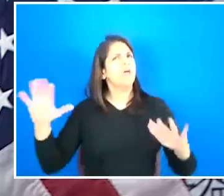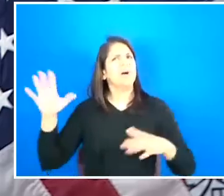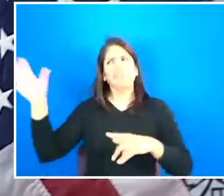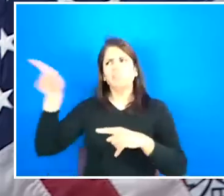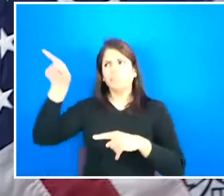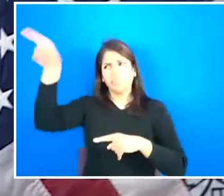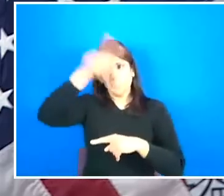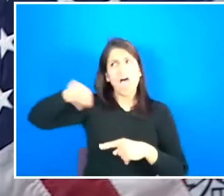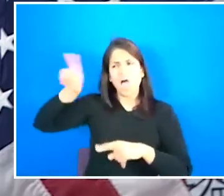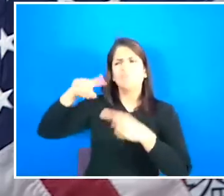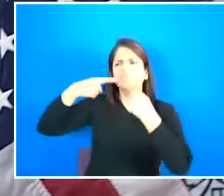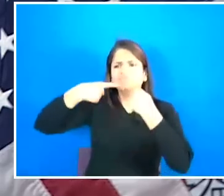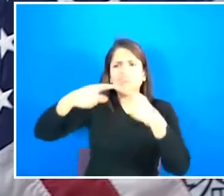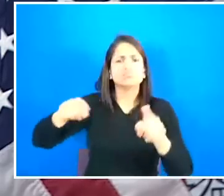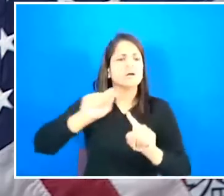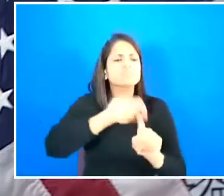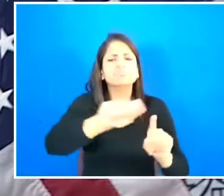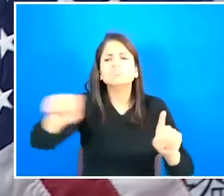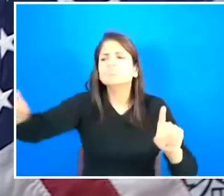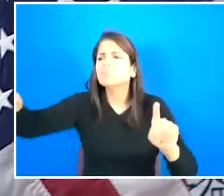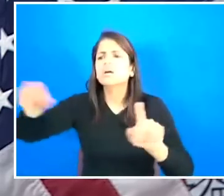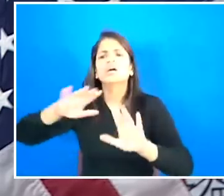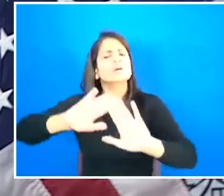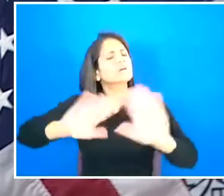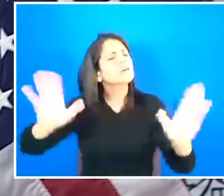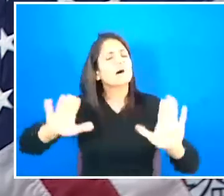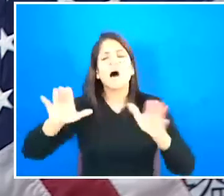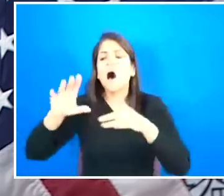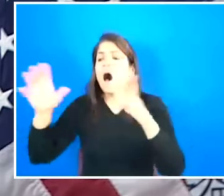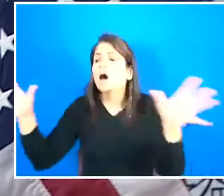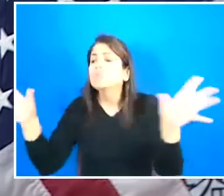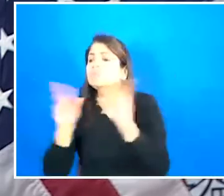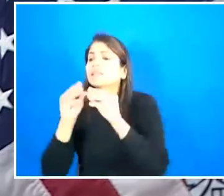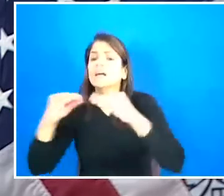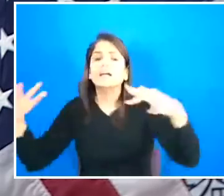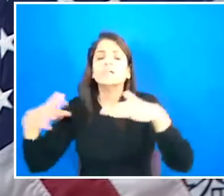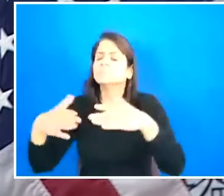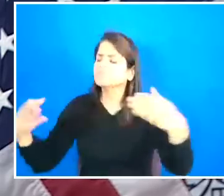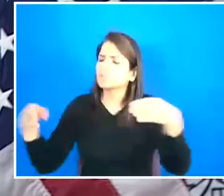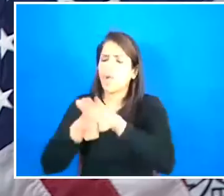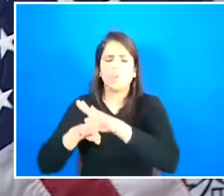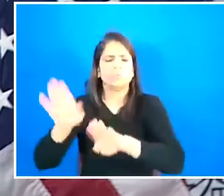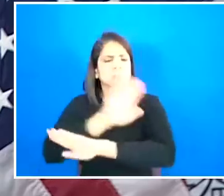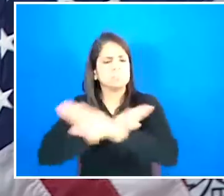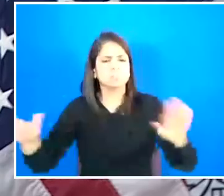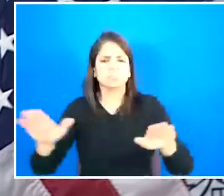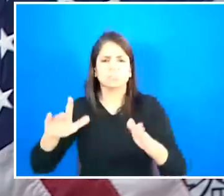CHANGE A IND'VE SEEN A WHOLE LOT OF ADHERENCE TO